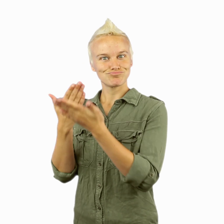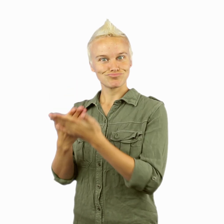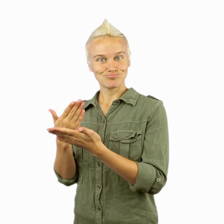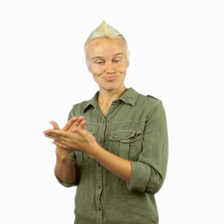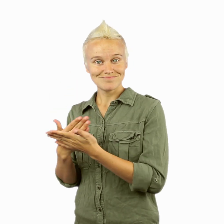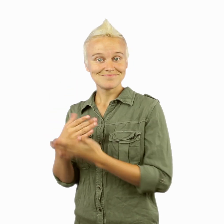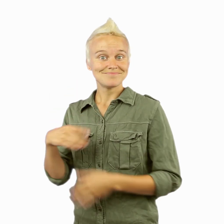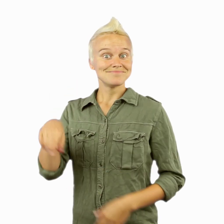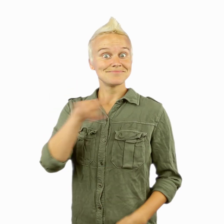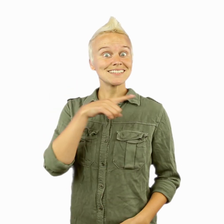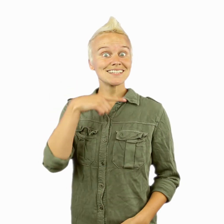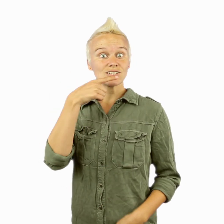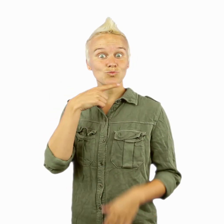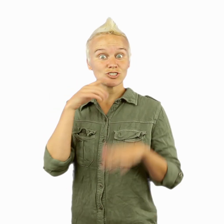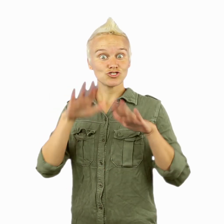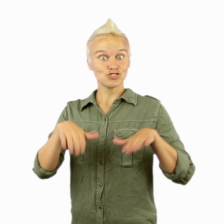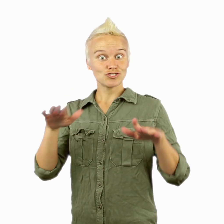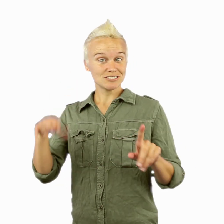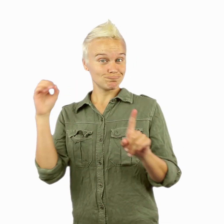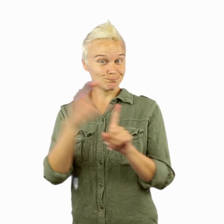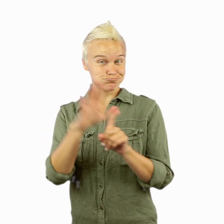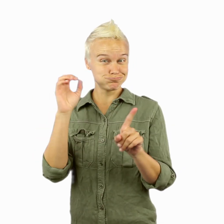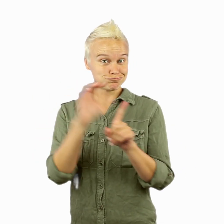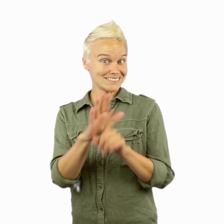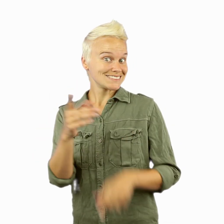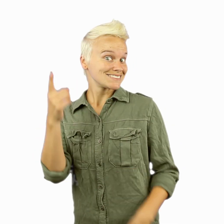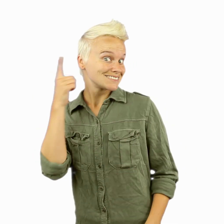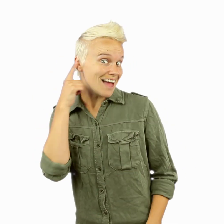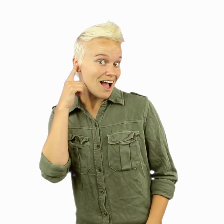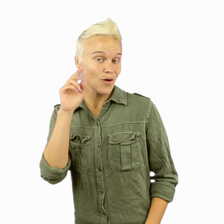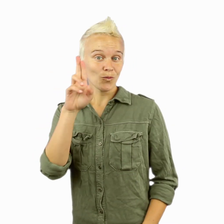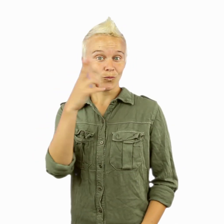Research findings have shown that young hearing children who engage